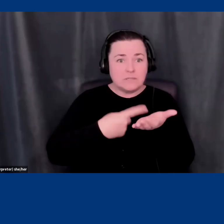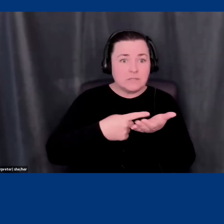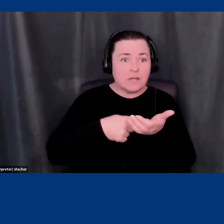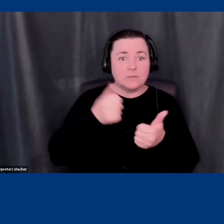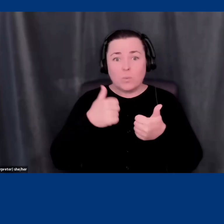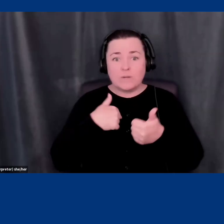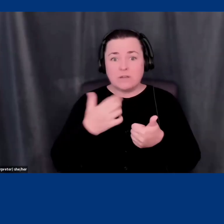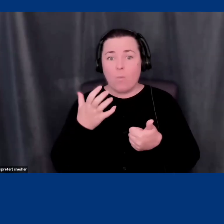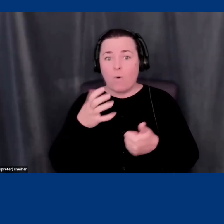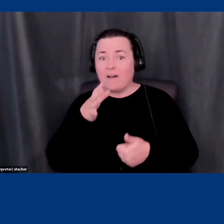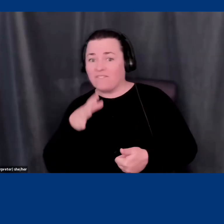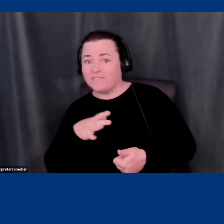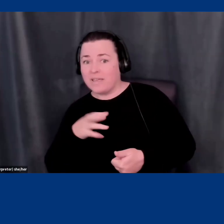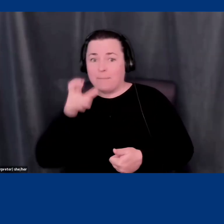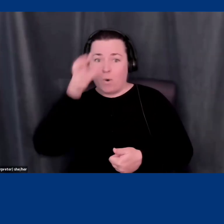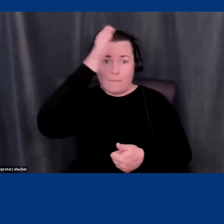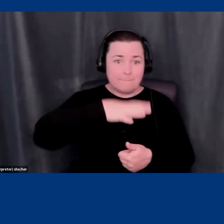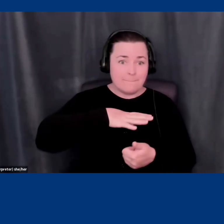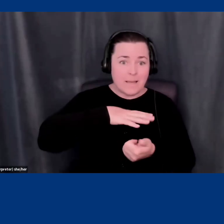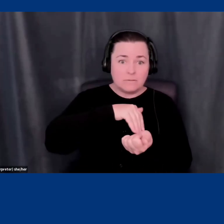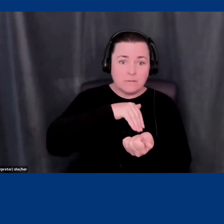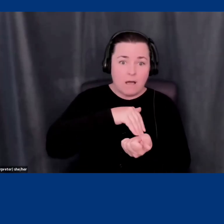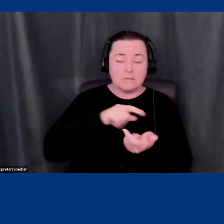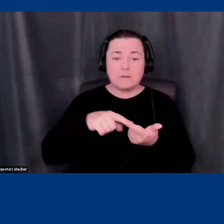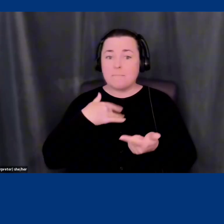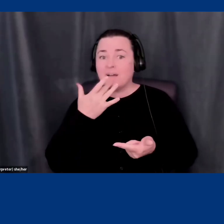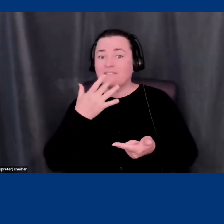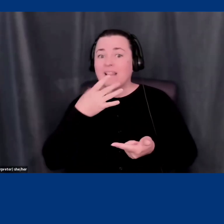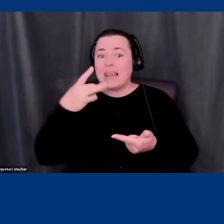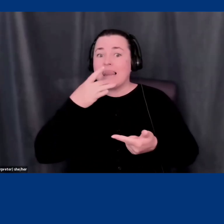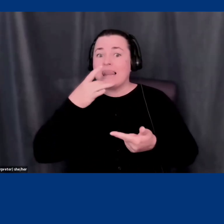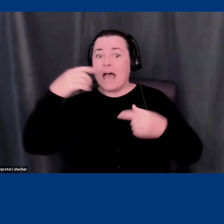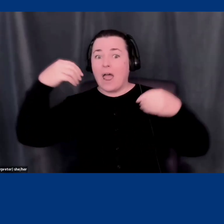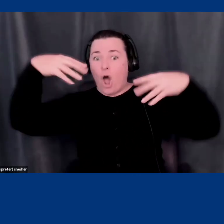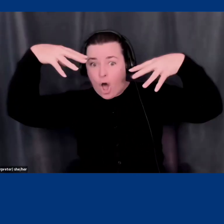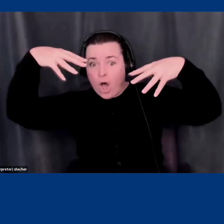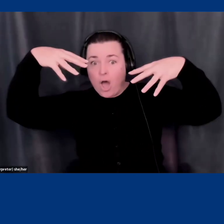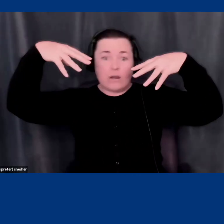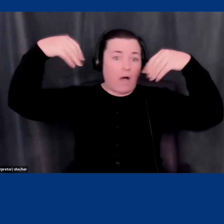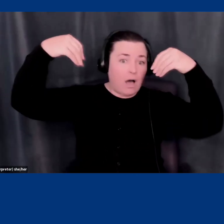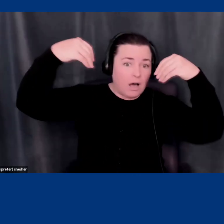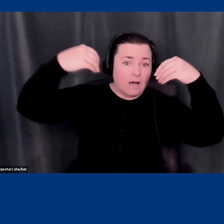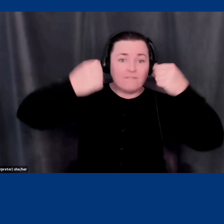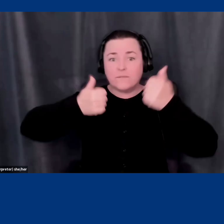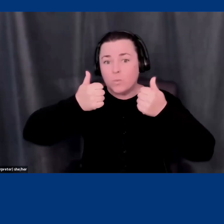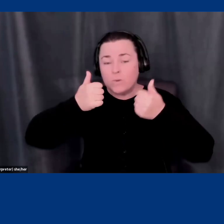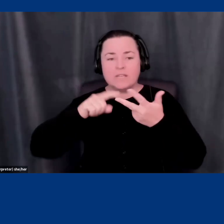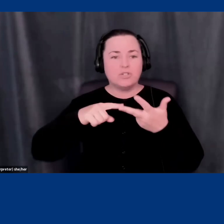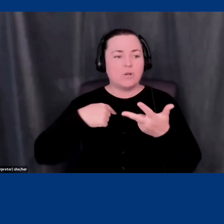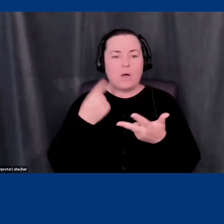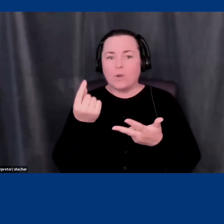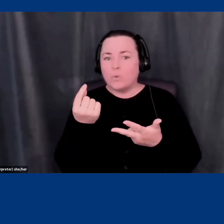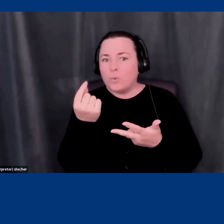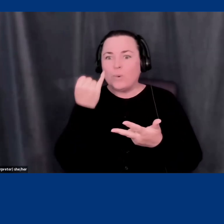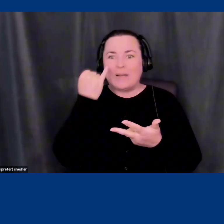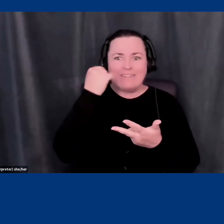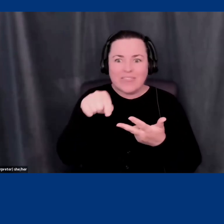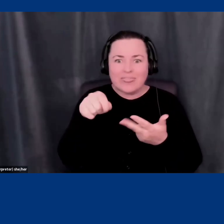or a male doctor, do I want the lights on the lights off, what do I want, what do I want to do if this happens and